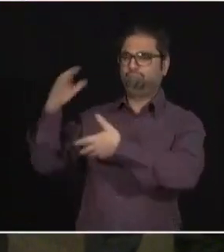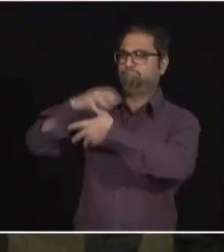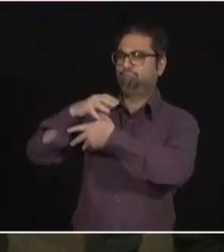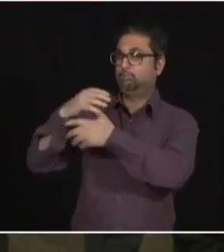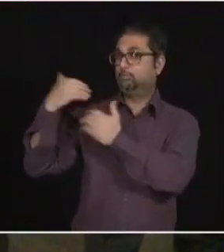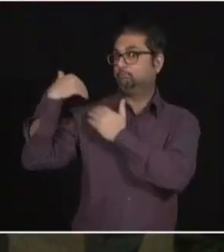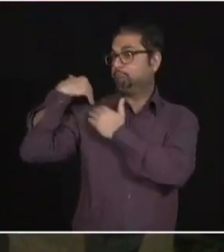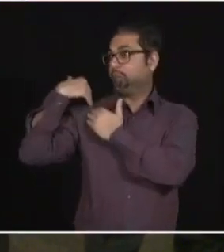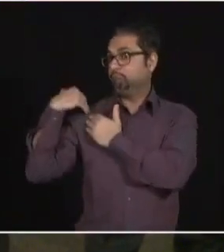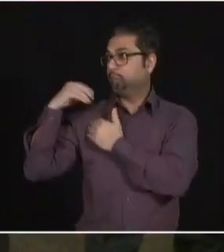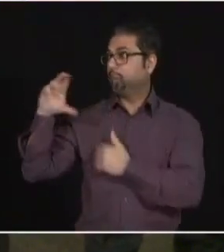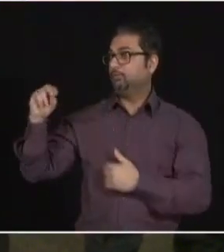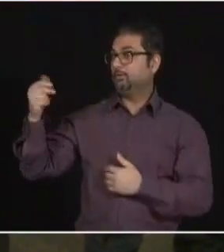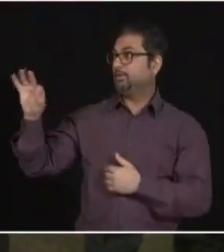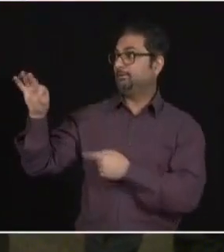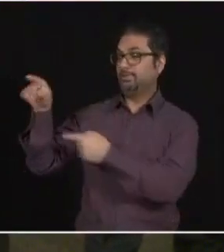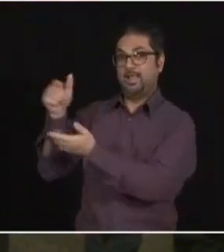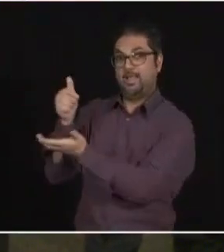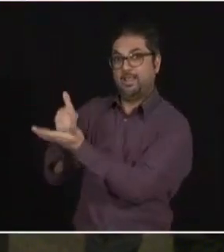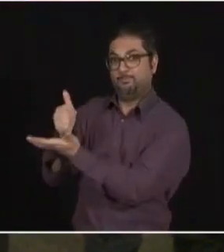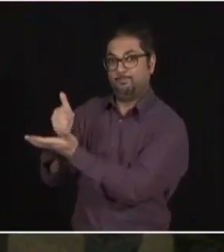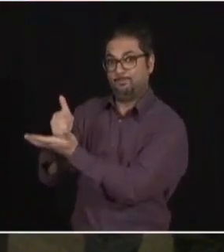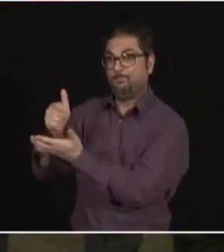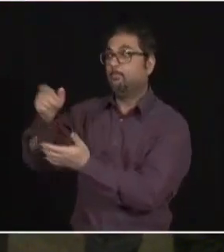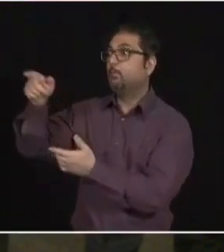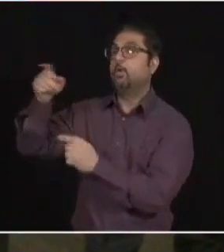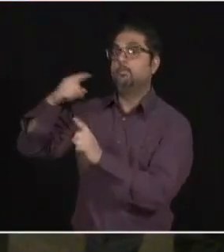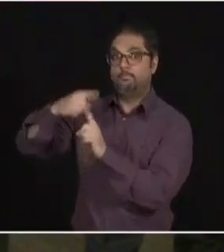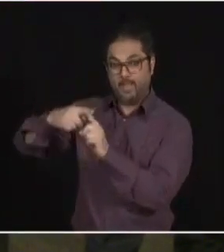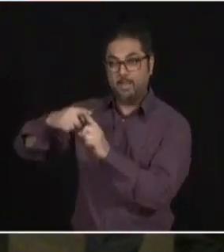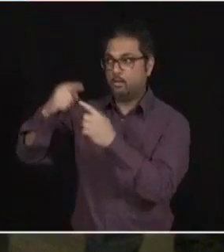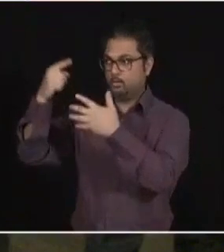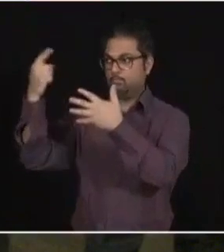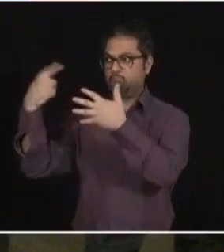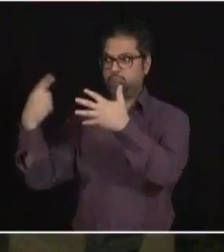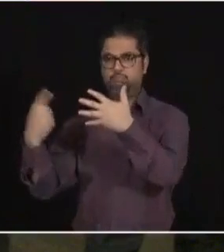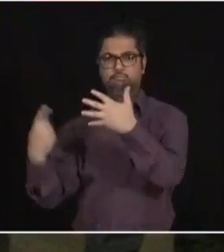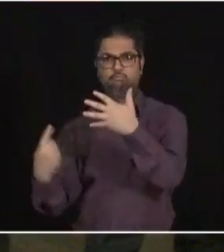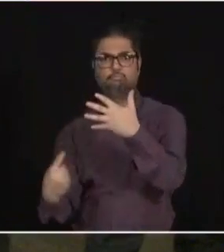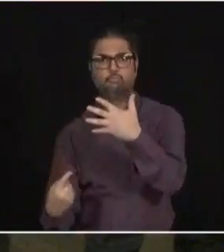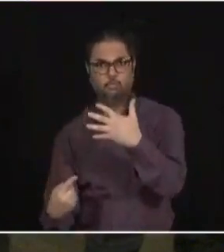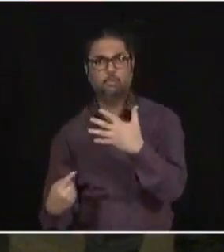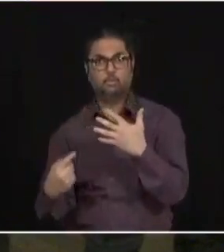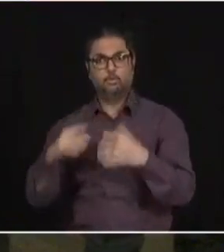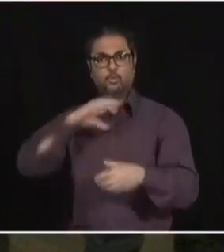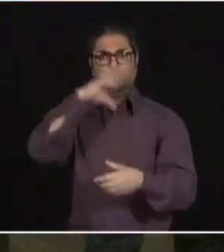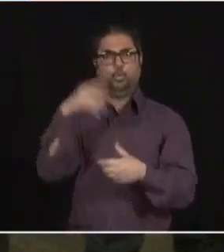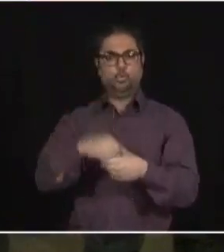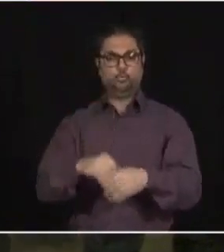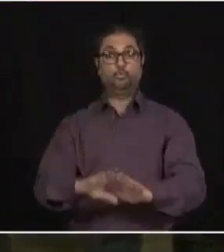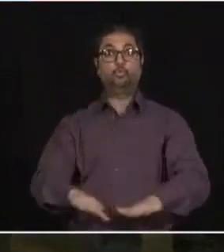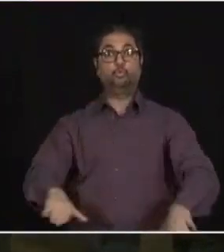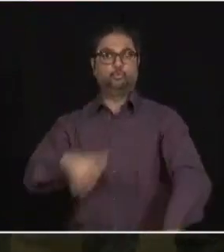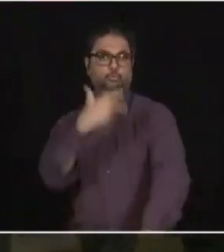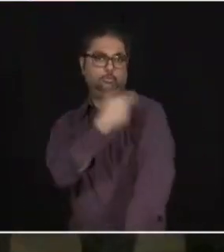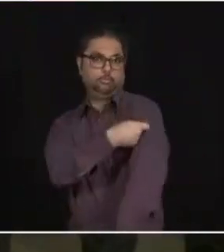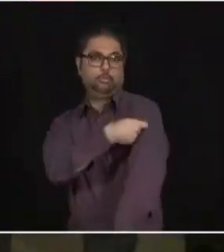primary responsibility right now, for helping with COVID-19, but they have many other responsibilities as well. And the vacci vaccination of children is